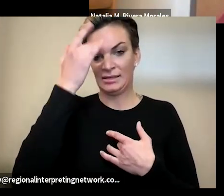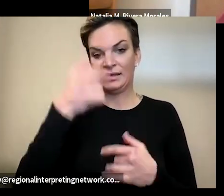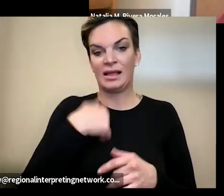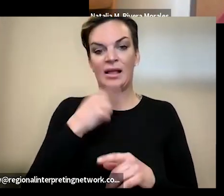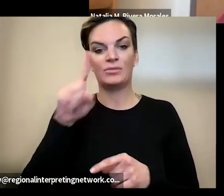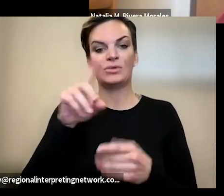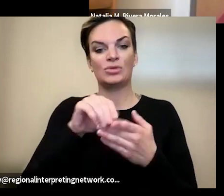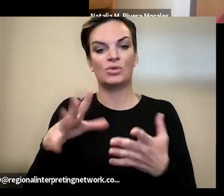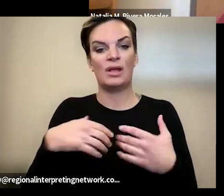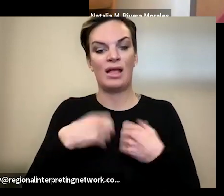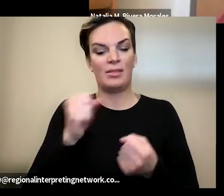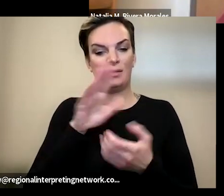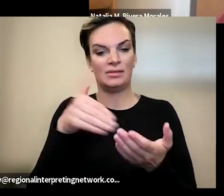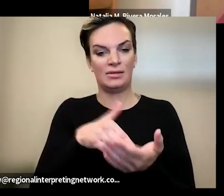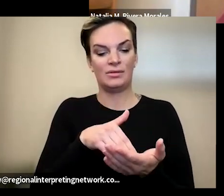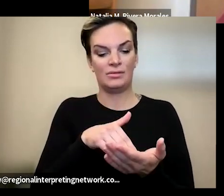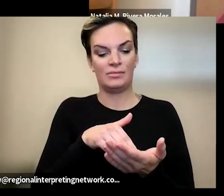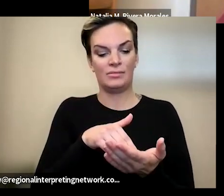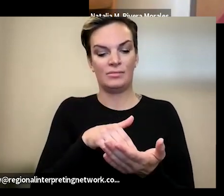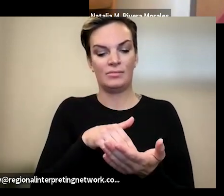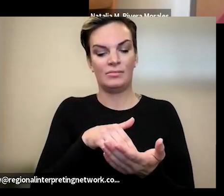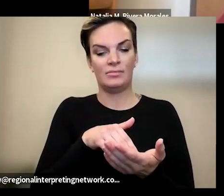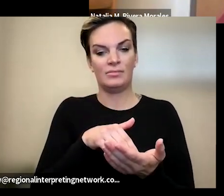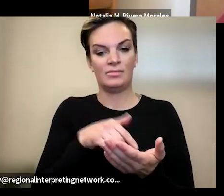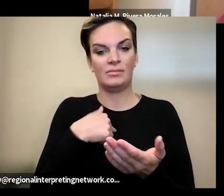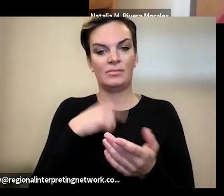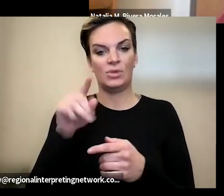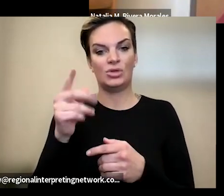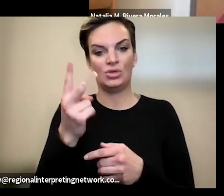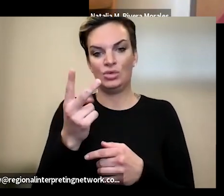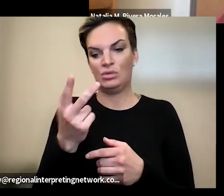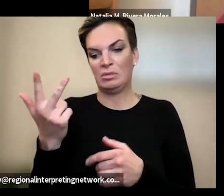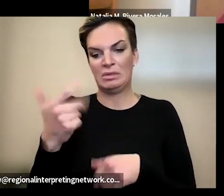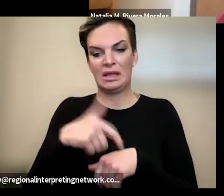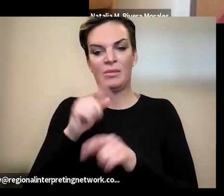Health Center, and I went two or three times. They didn't really know what was happening, and